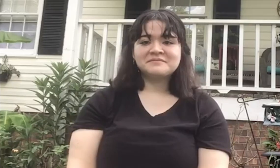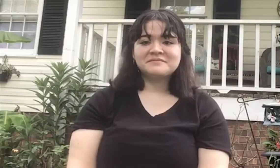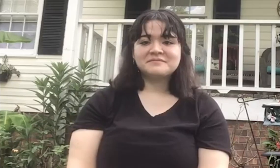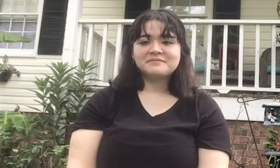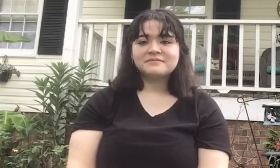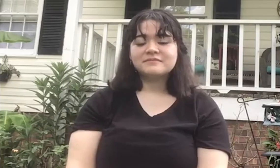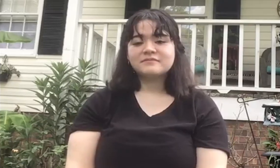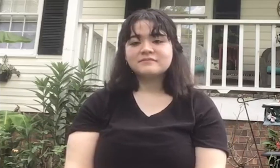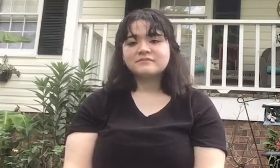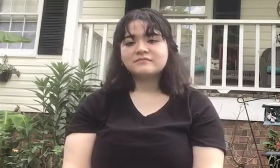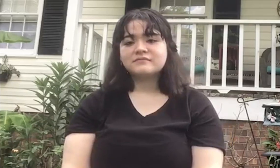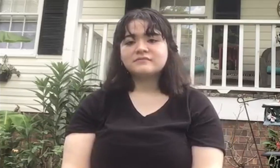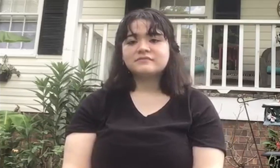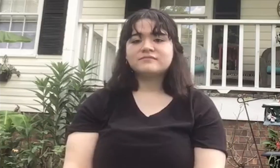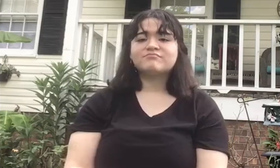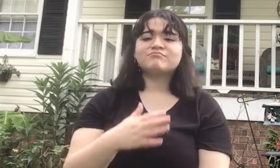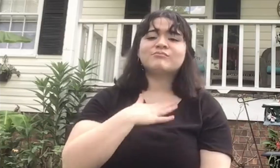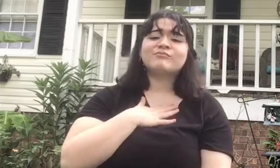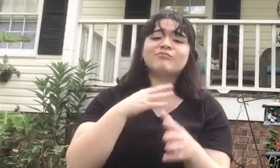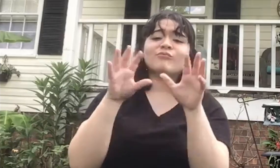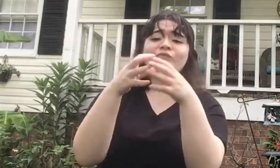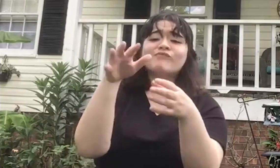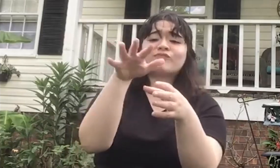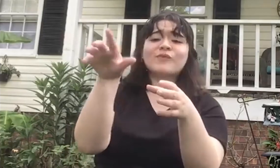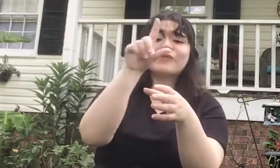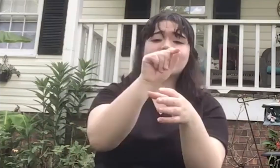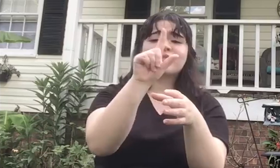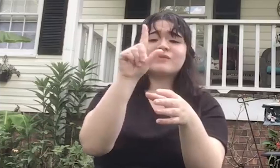To the class of 2020,